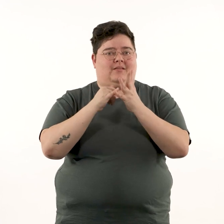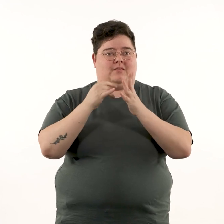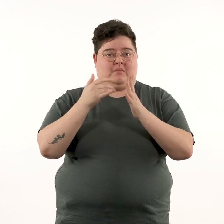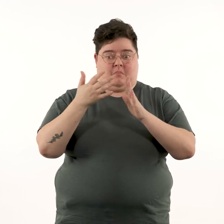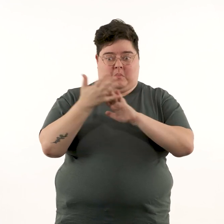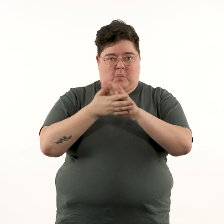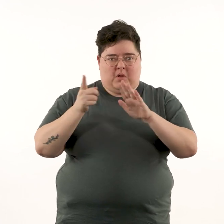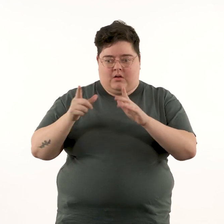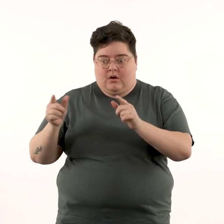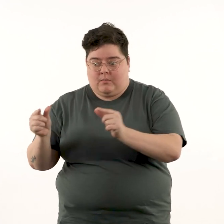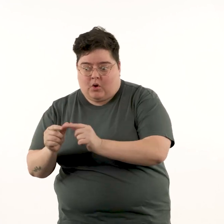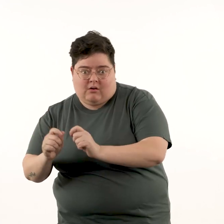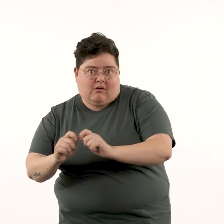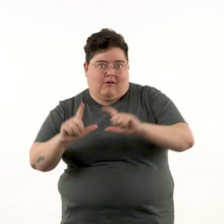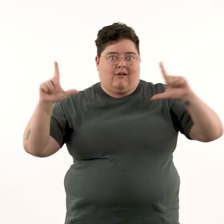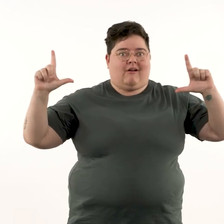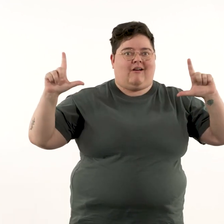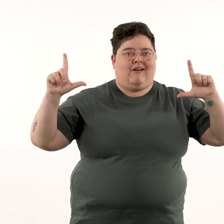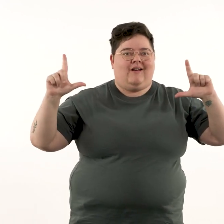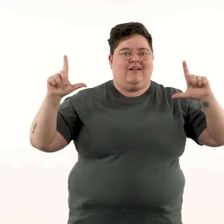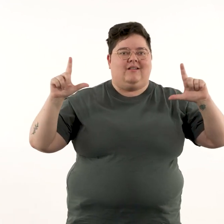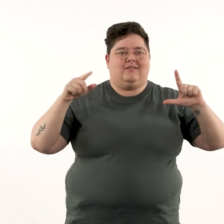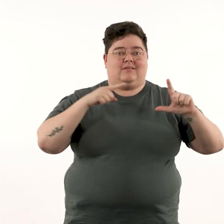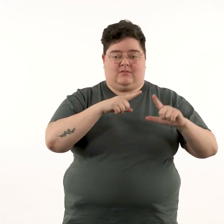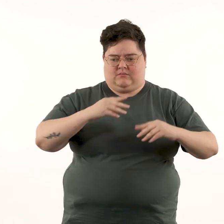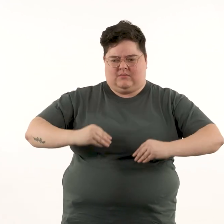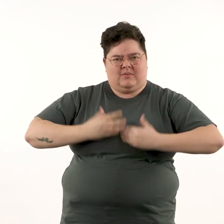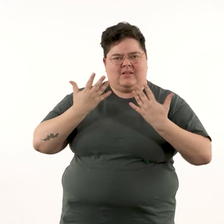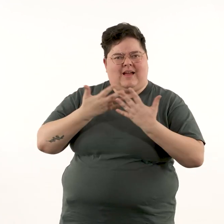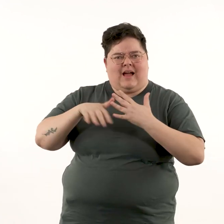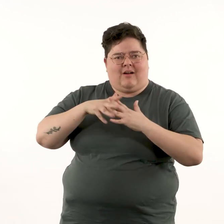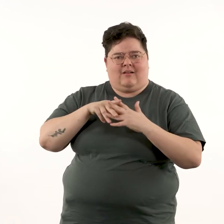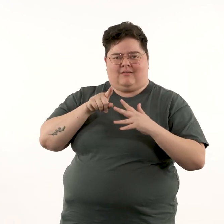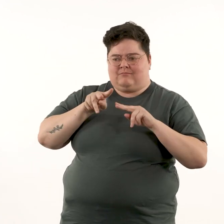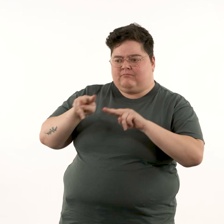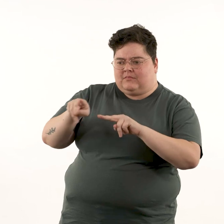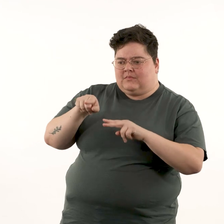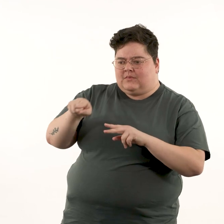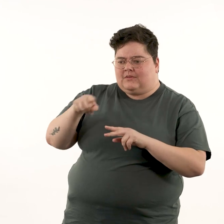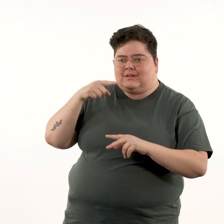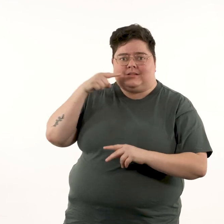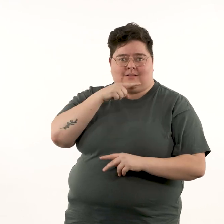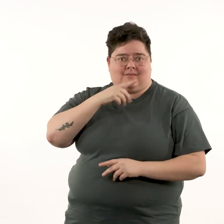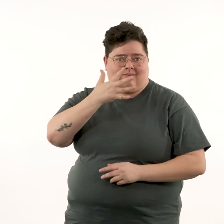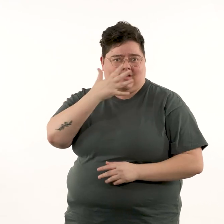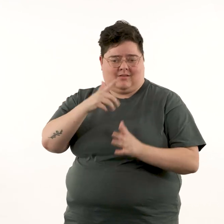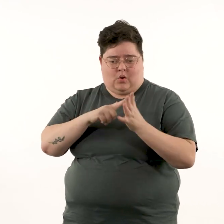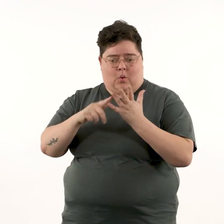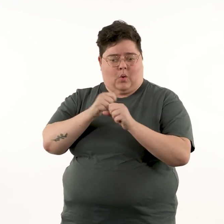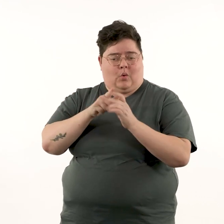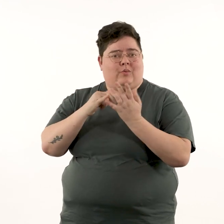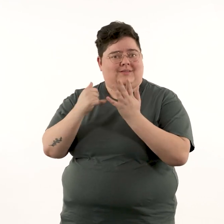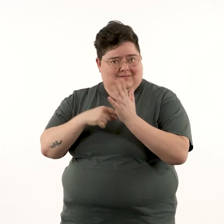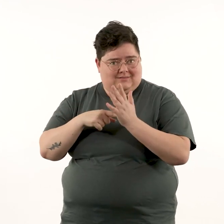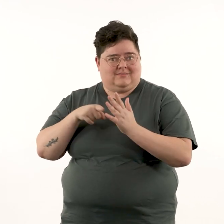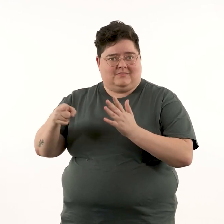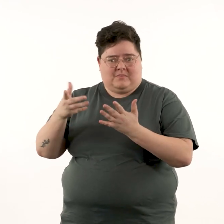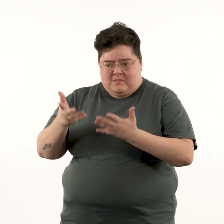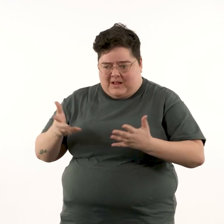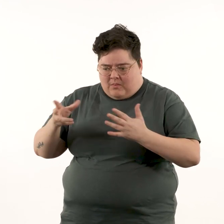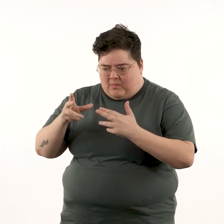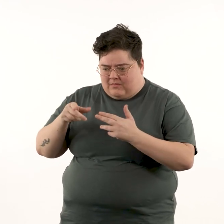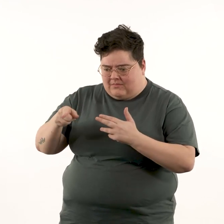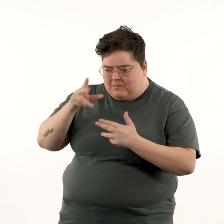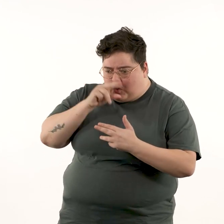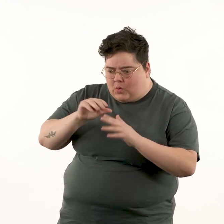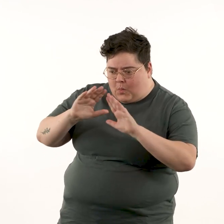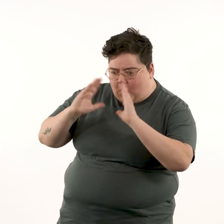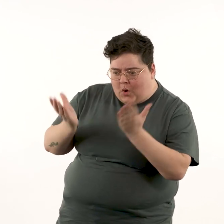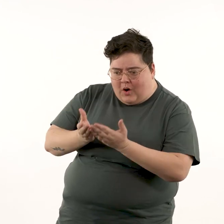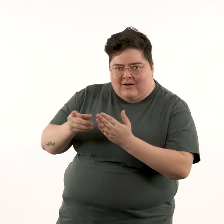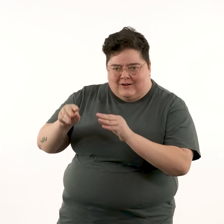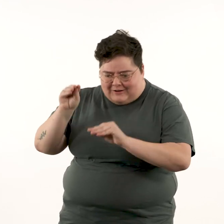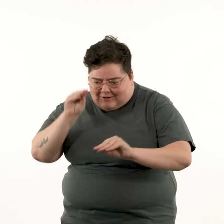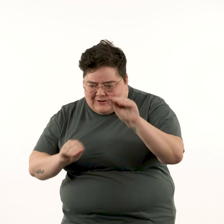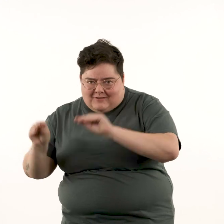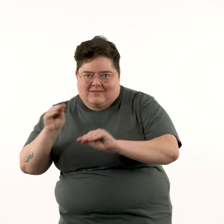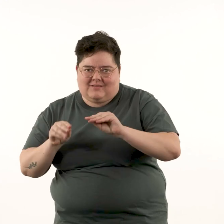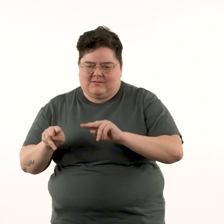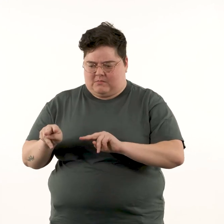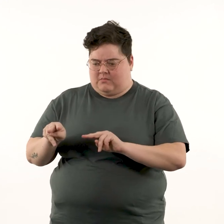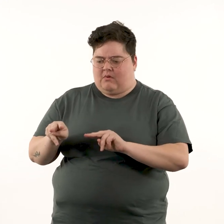This idea was inspired by the miniature world he shares with his five-year-old son, August.